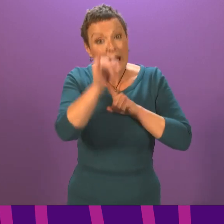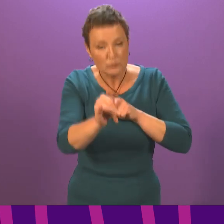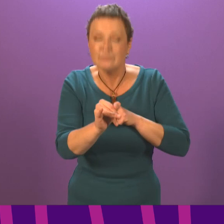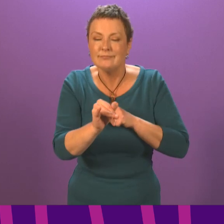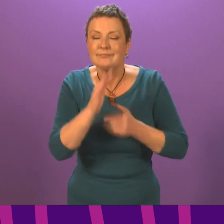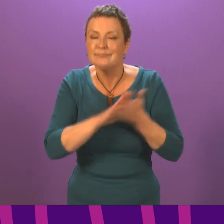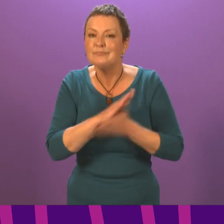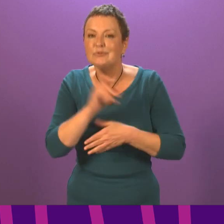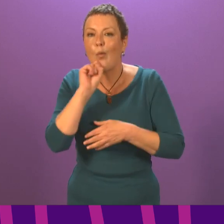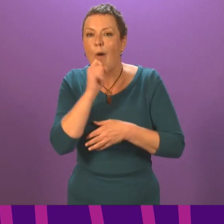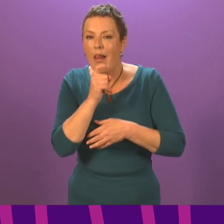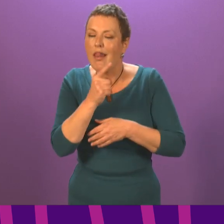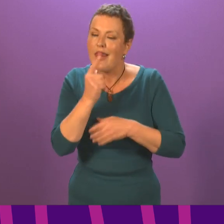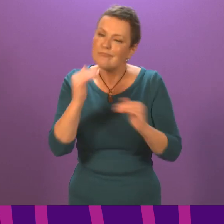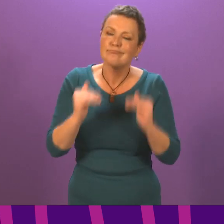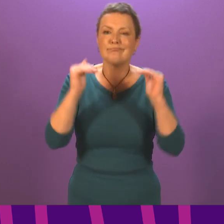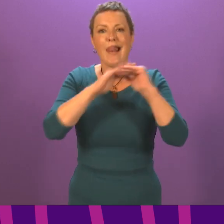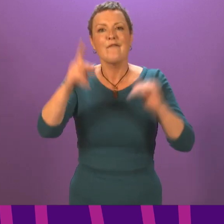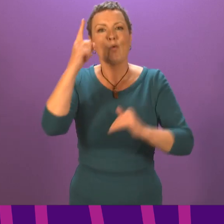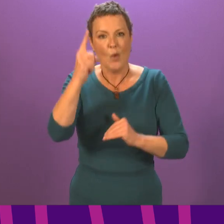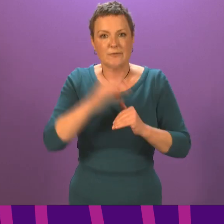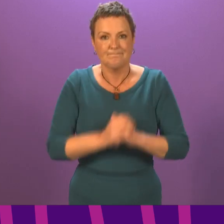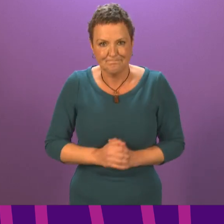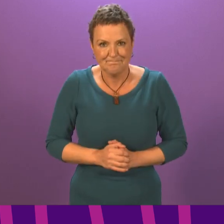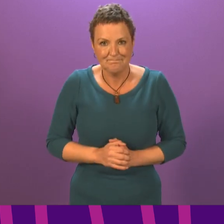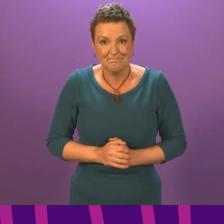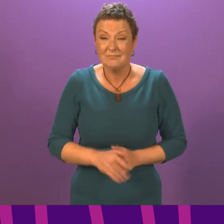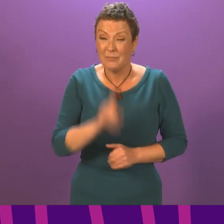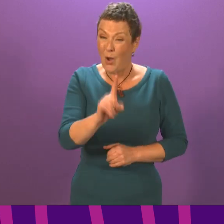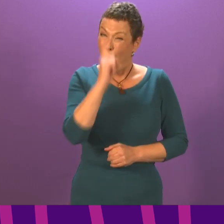There is one change that we will make this week, though, in recognition of the geographic